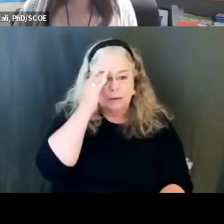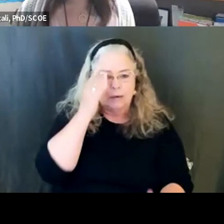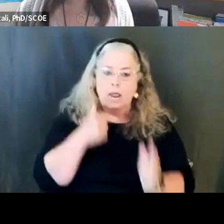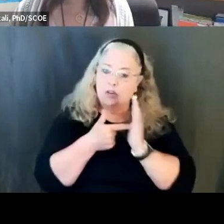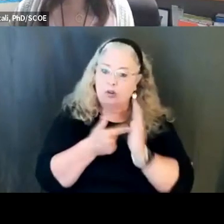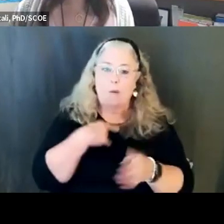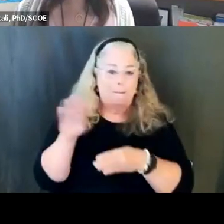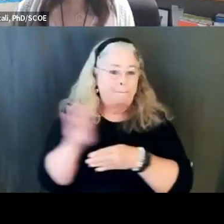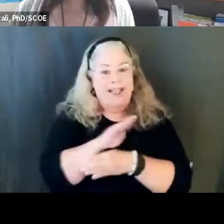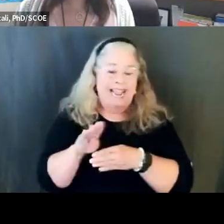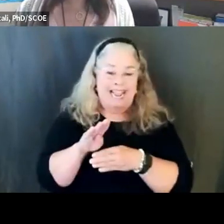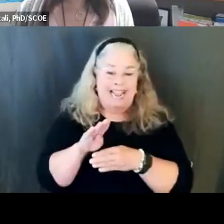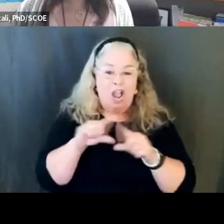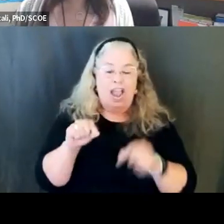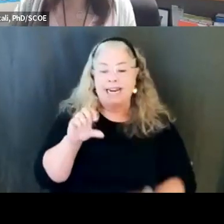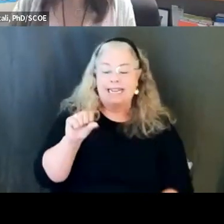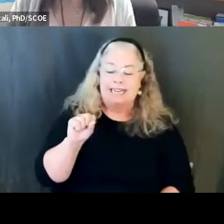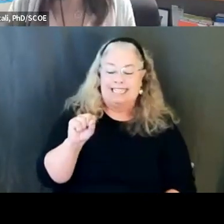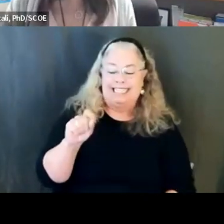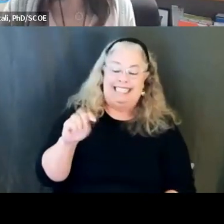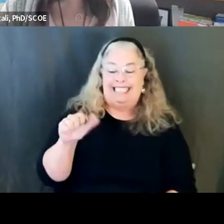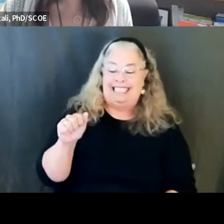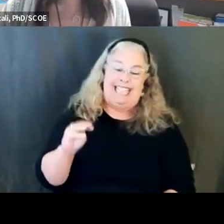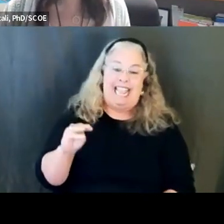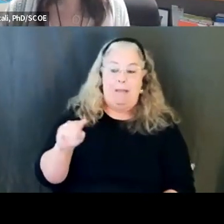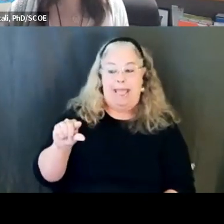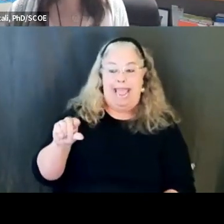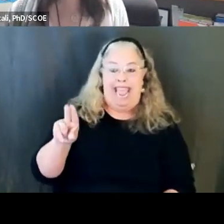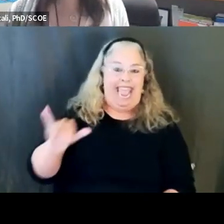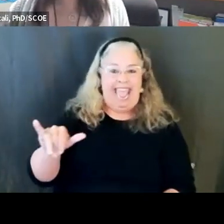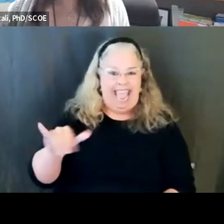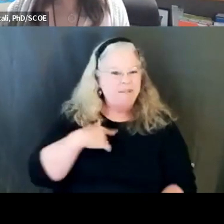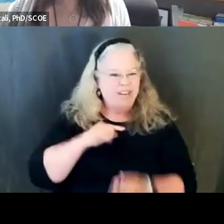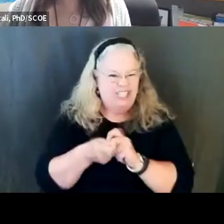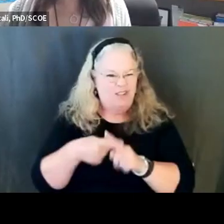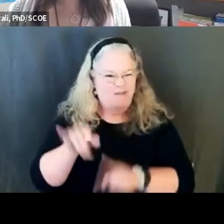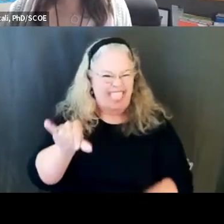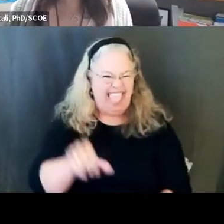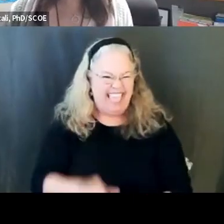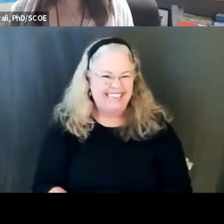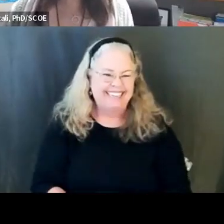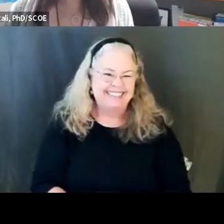card which is STEAM guy I'm gonna change it to STEAM guy so I appreciate that. So this